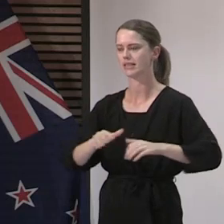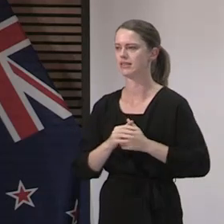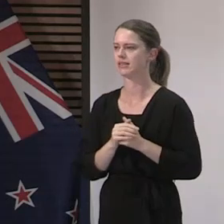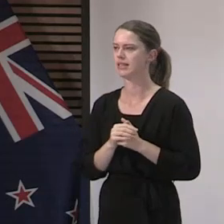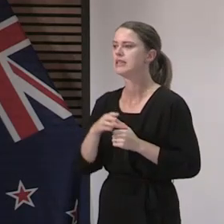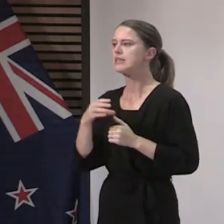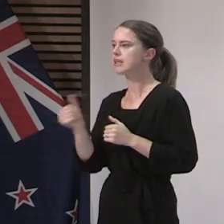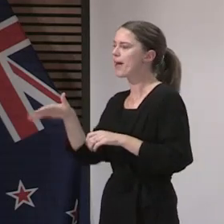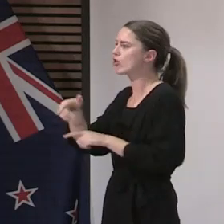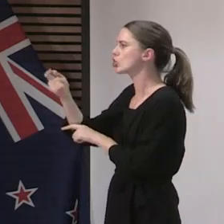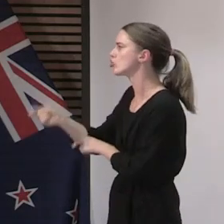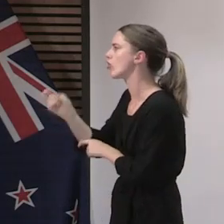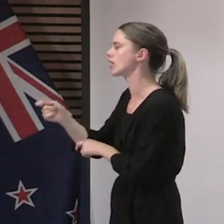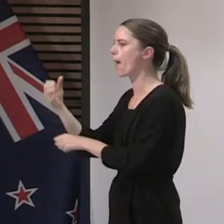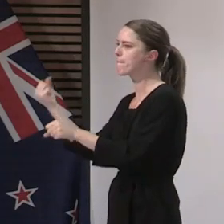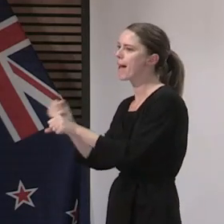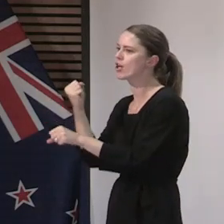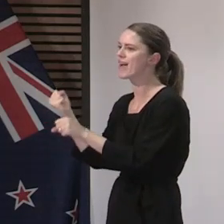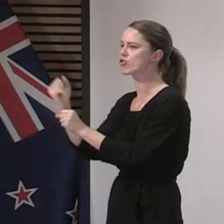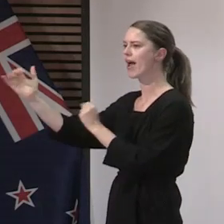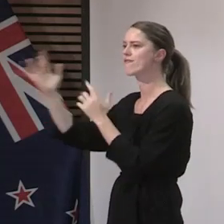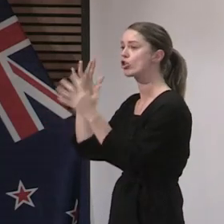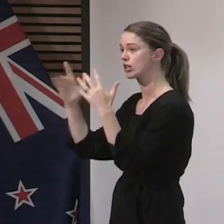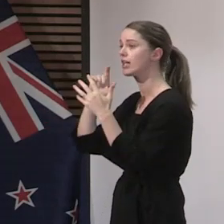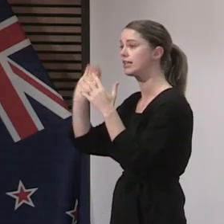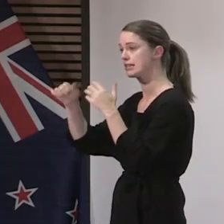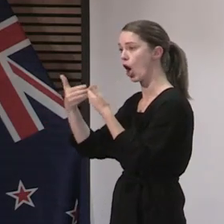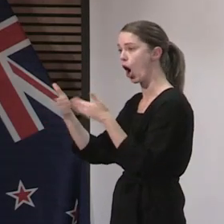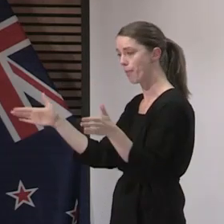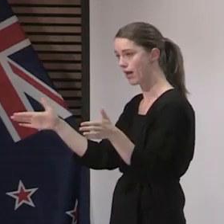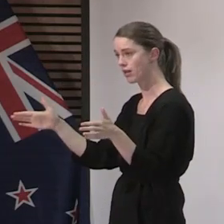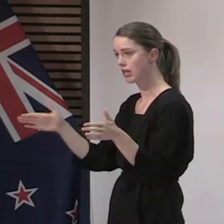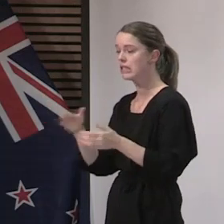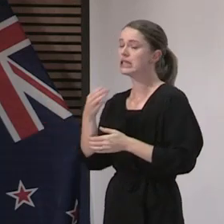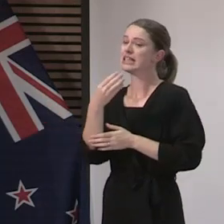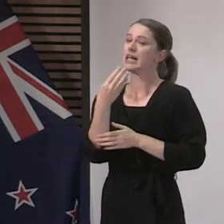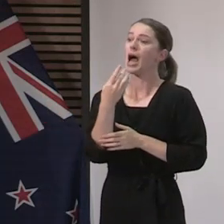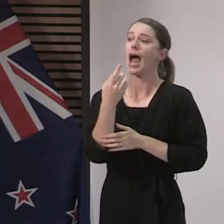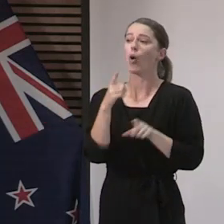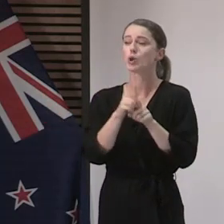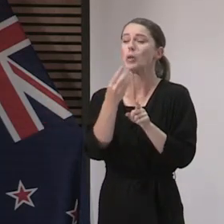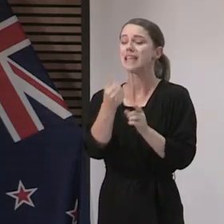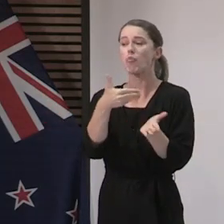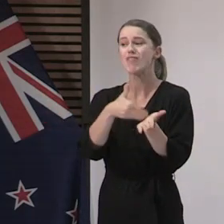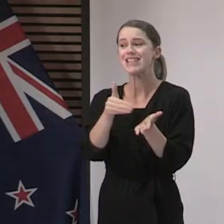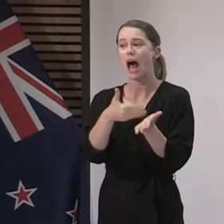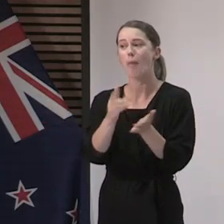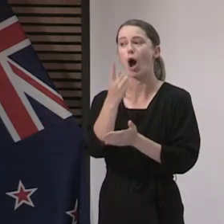doing it in a way that doesn't spread the virus. Important industries, like construction,